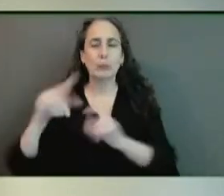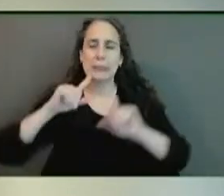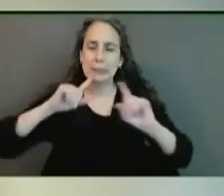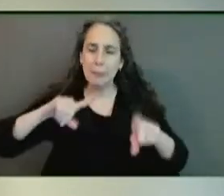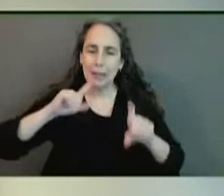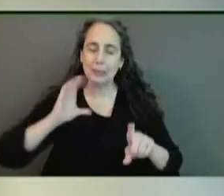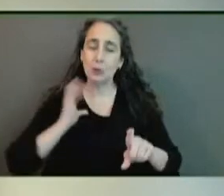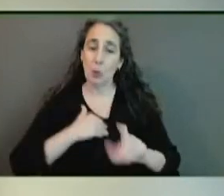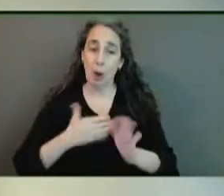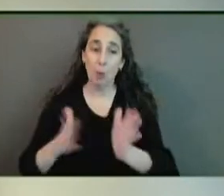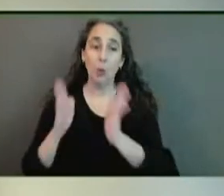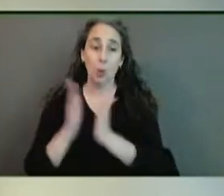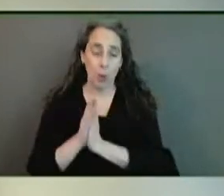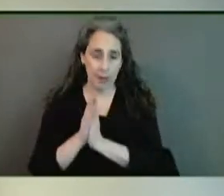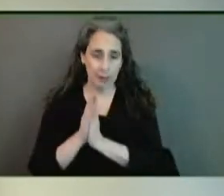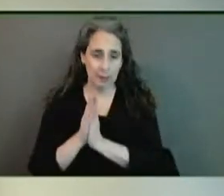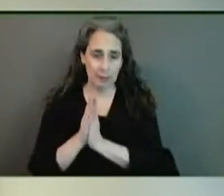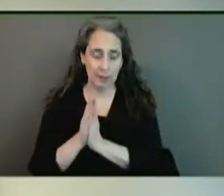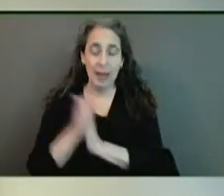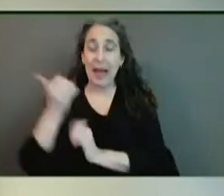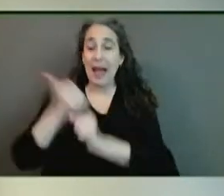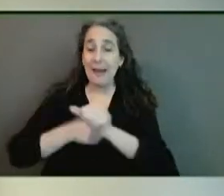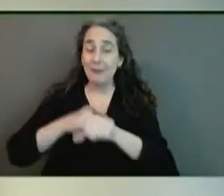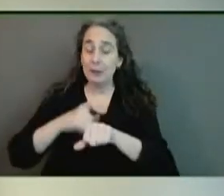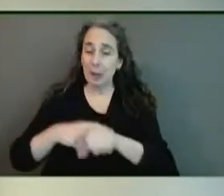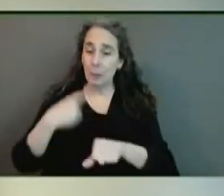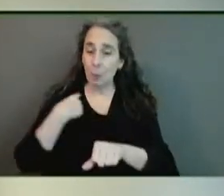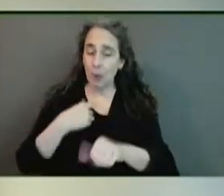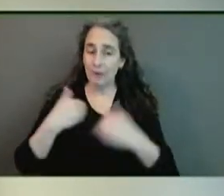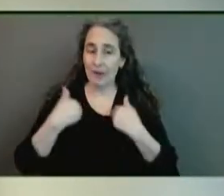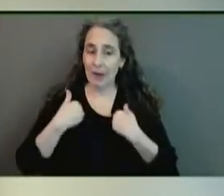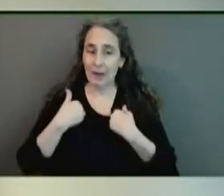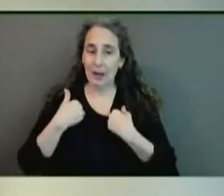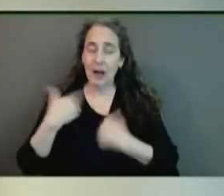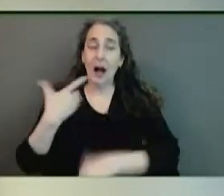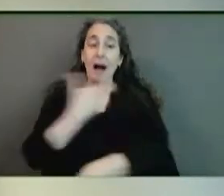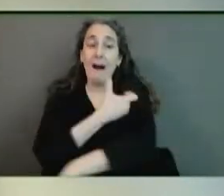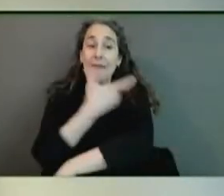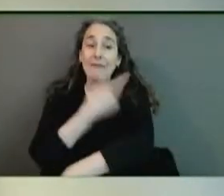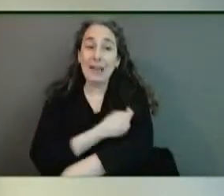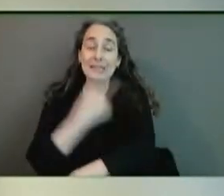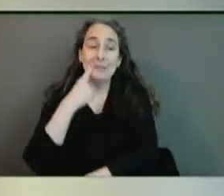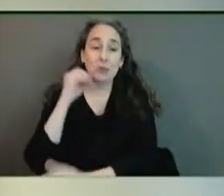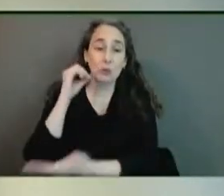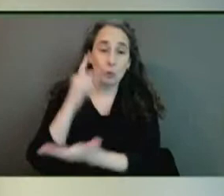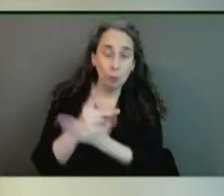very, very responsive to our